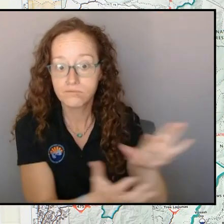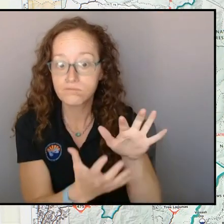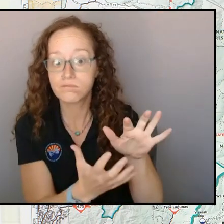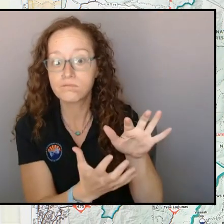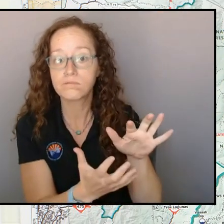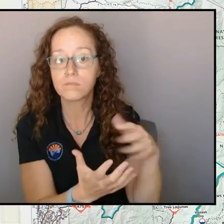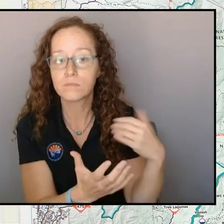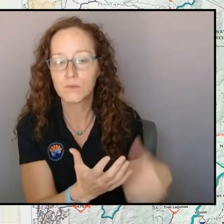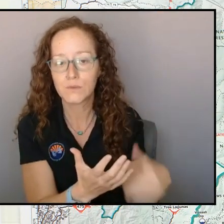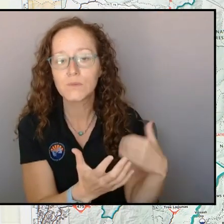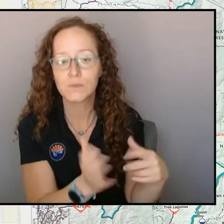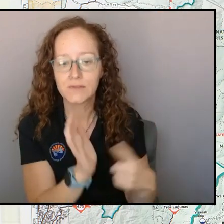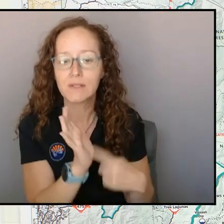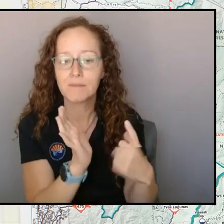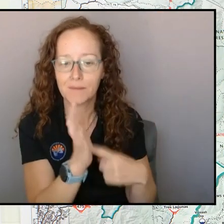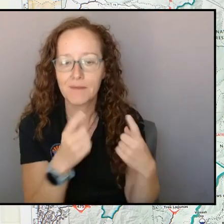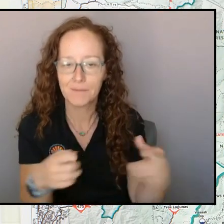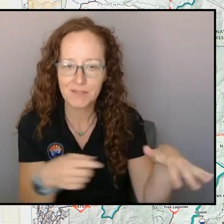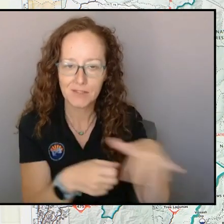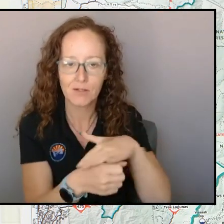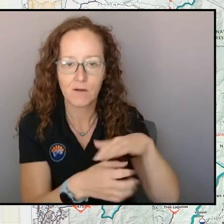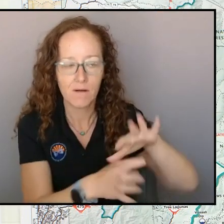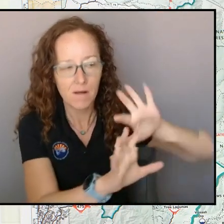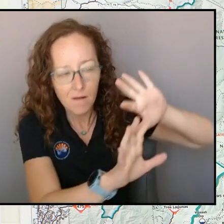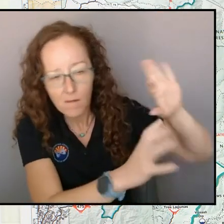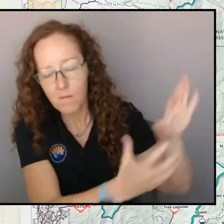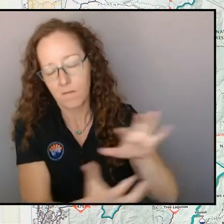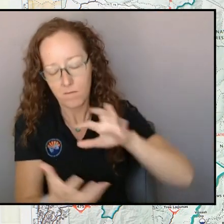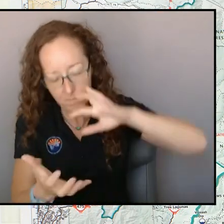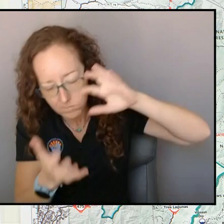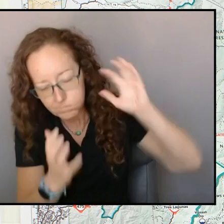come in, crash, and that's when we see a lot of those very